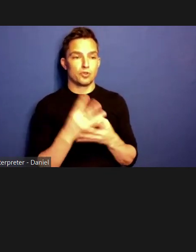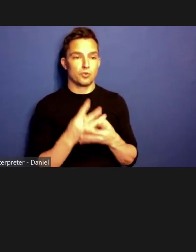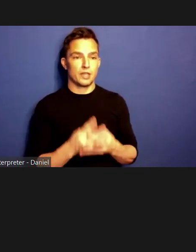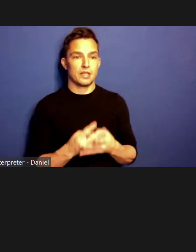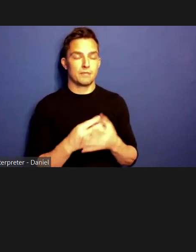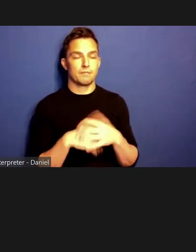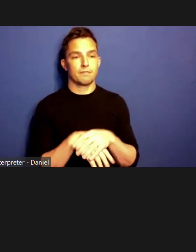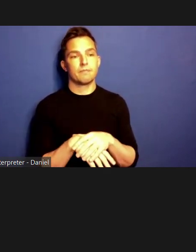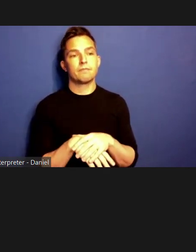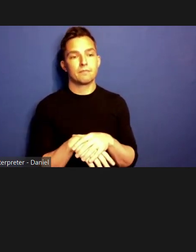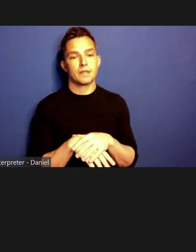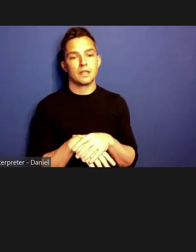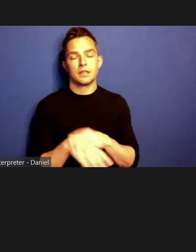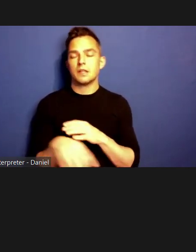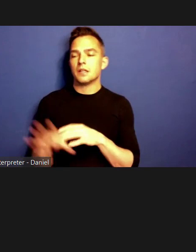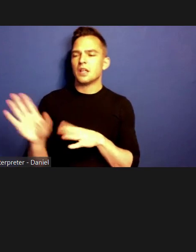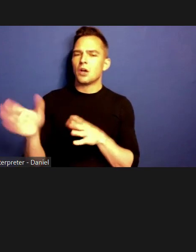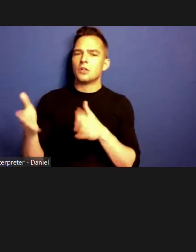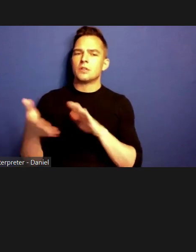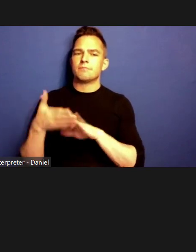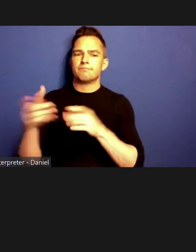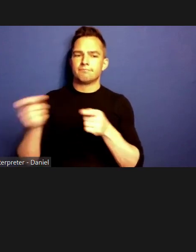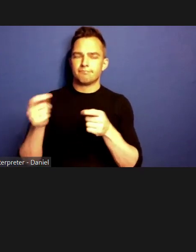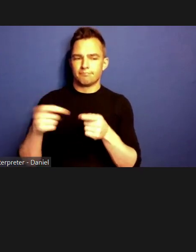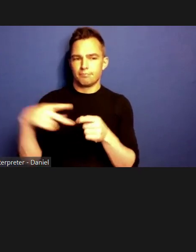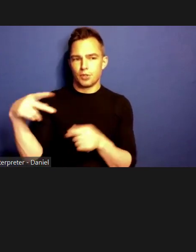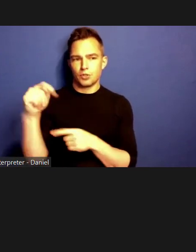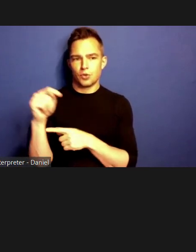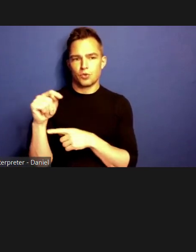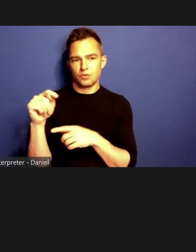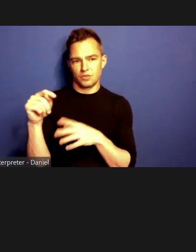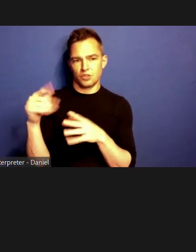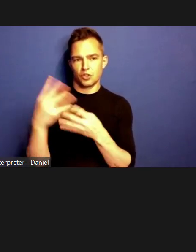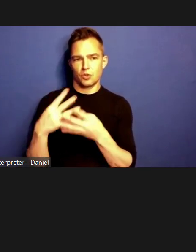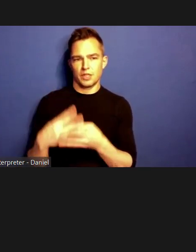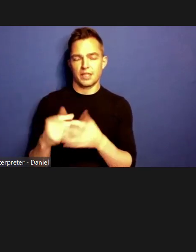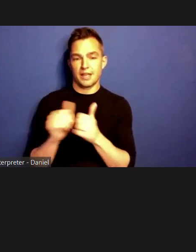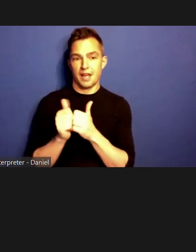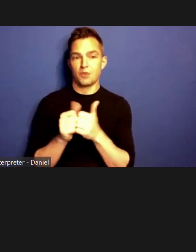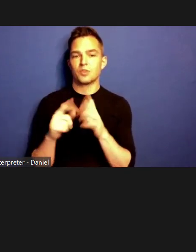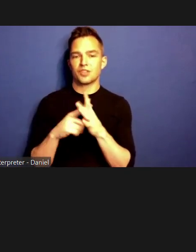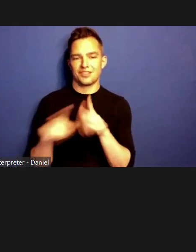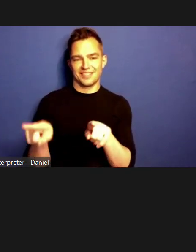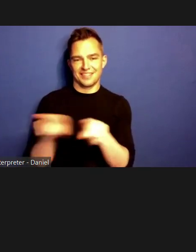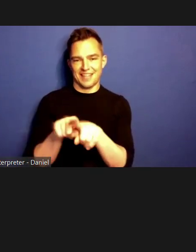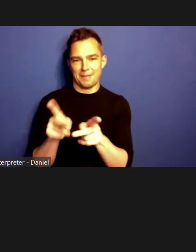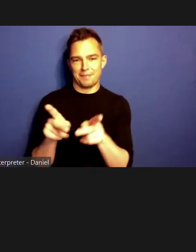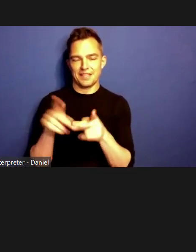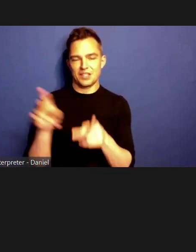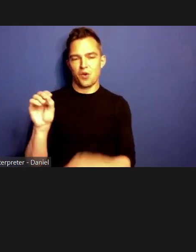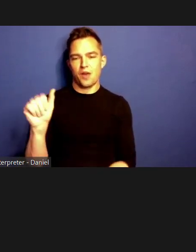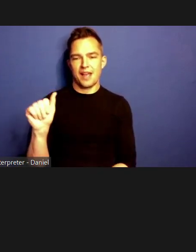Foust: Now, to conduct Pure Tone screening, we're going to start at the same place with OAEs.